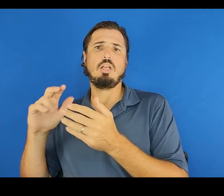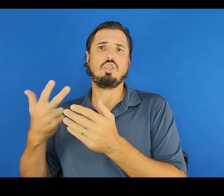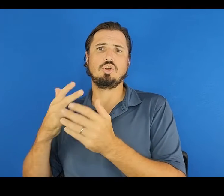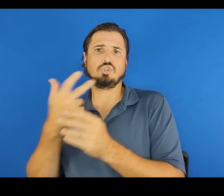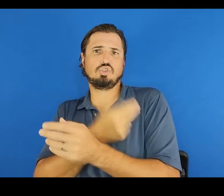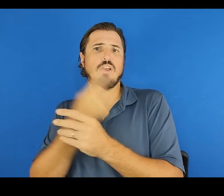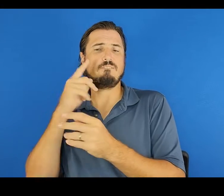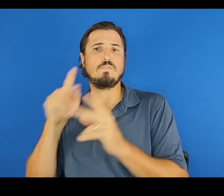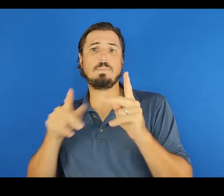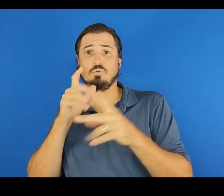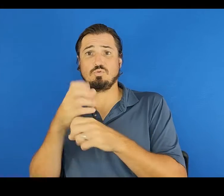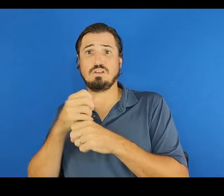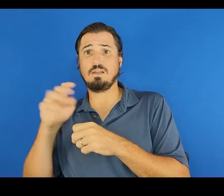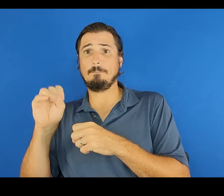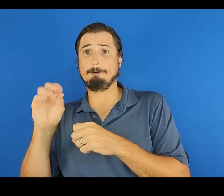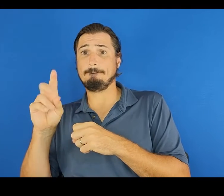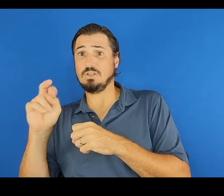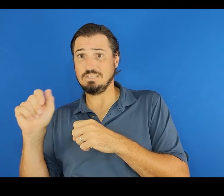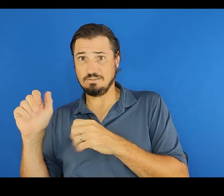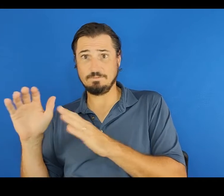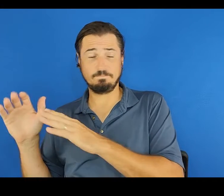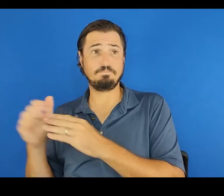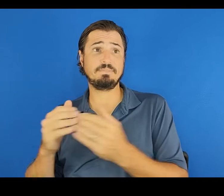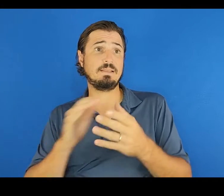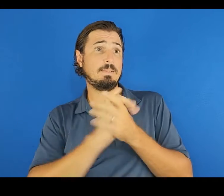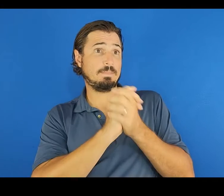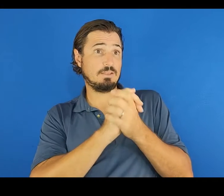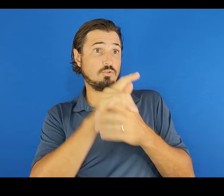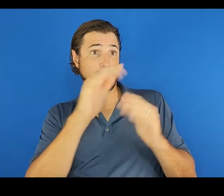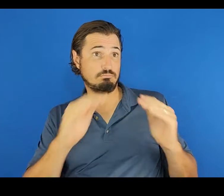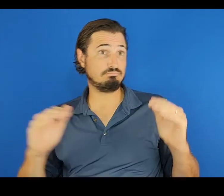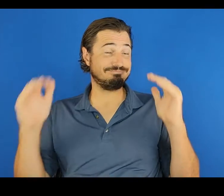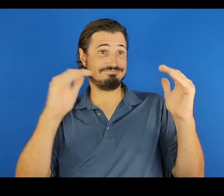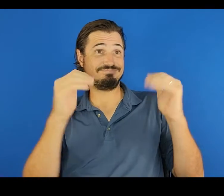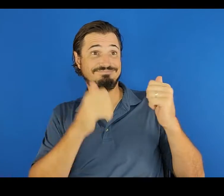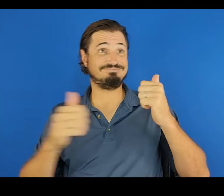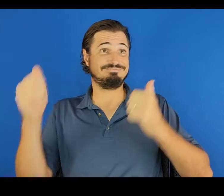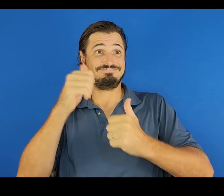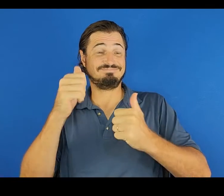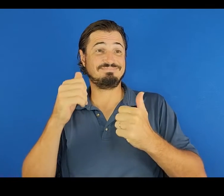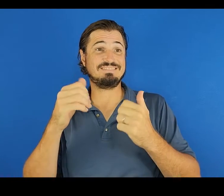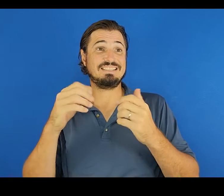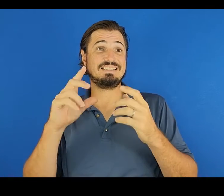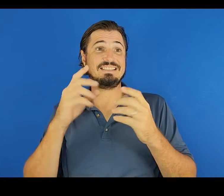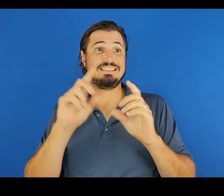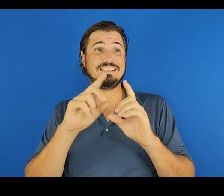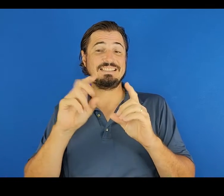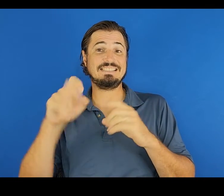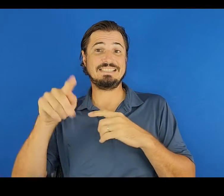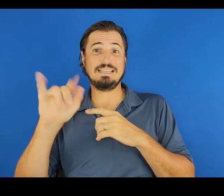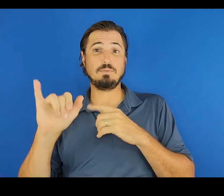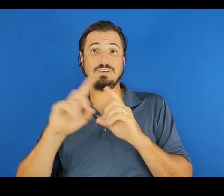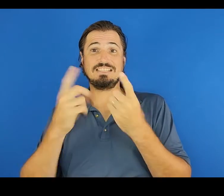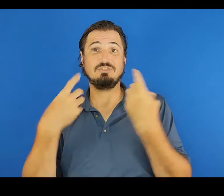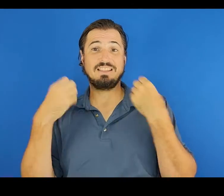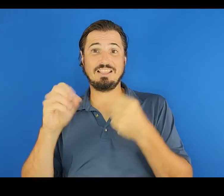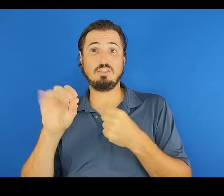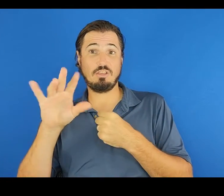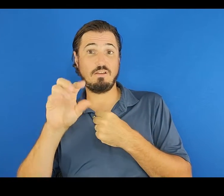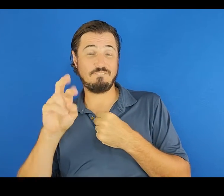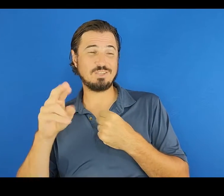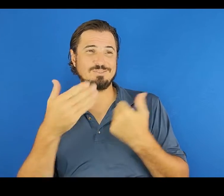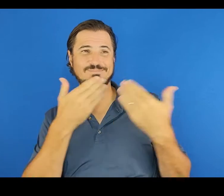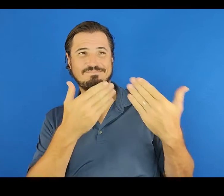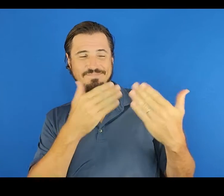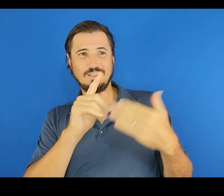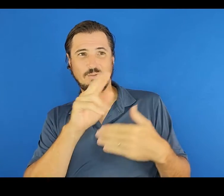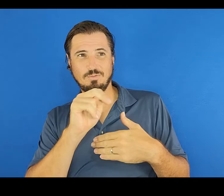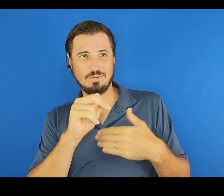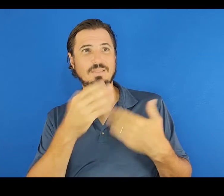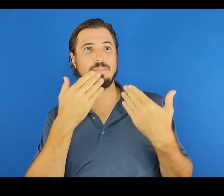Thanks, Lauren. Congratulations on your well-deserved promotion to Deputy District Health Officer, and thanks for your many hours of hard work for Kauai throughout this pandemic